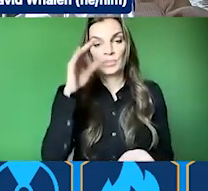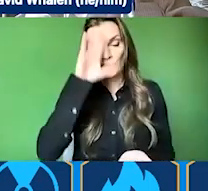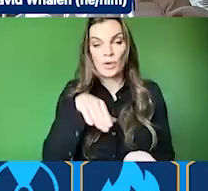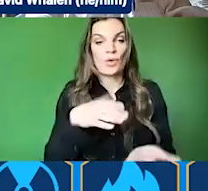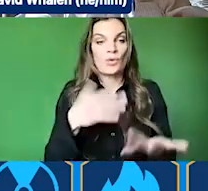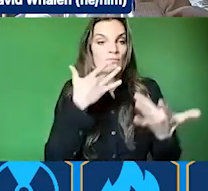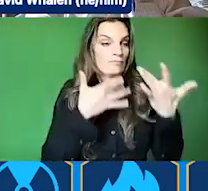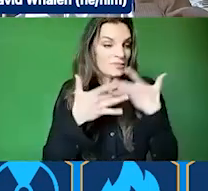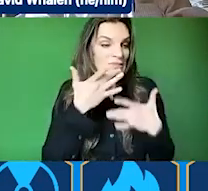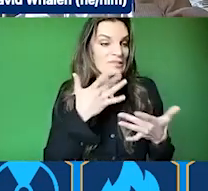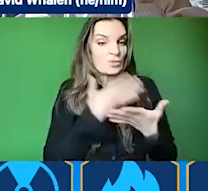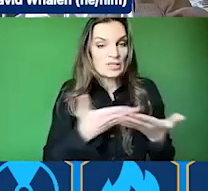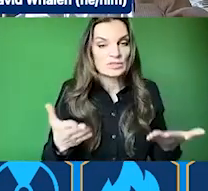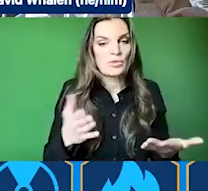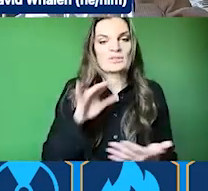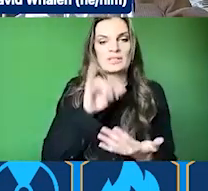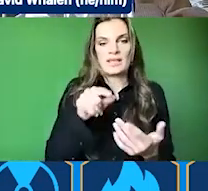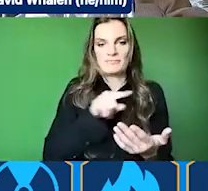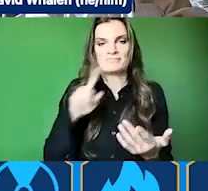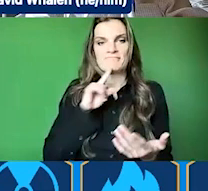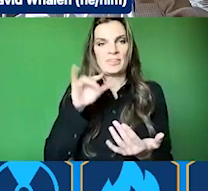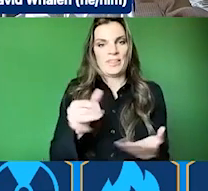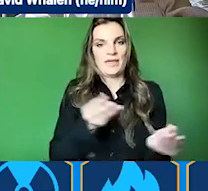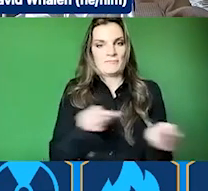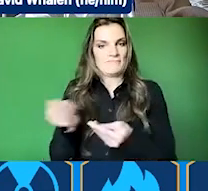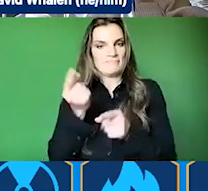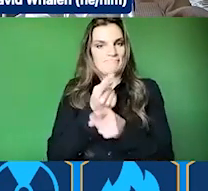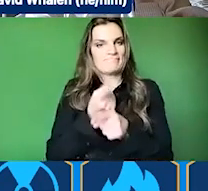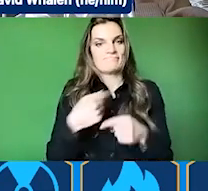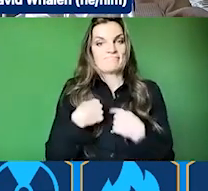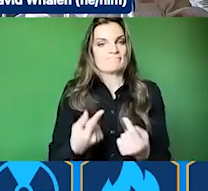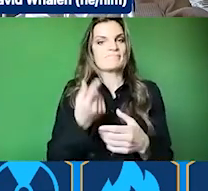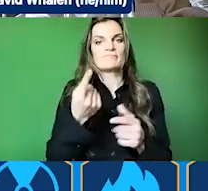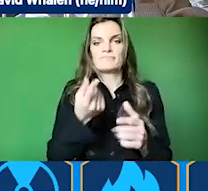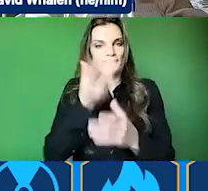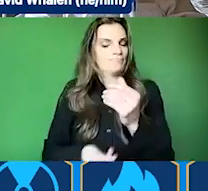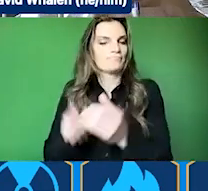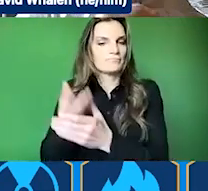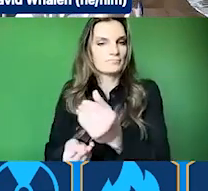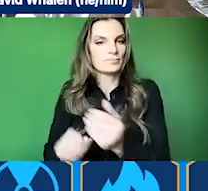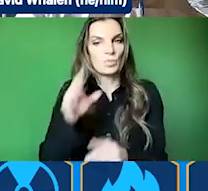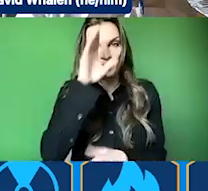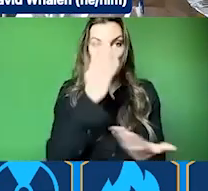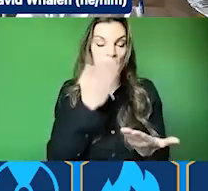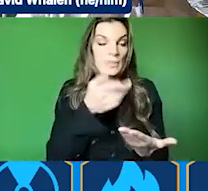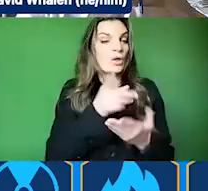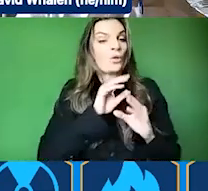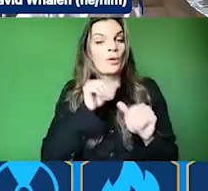informal triage. Ableist and informal triage. We can presume because of lack of training, because we are embedded in an